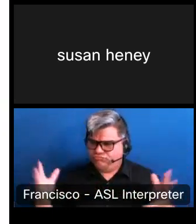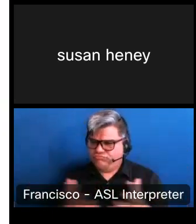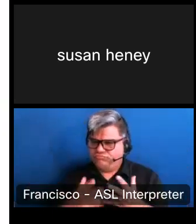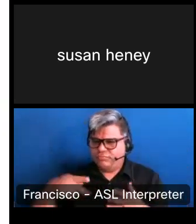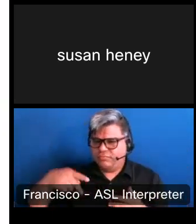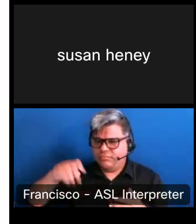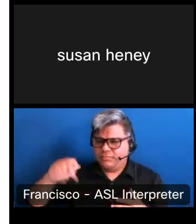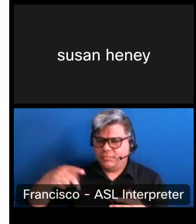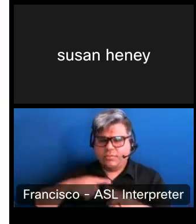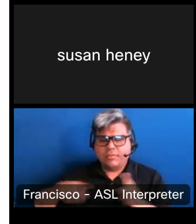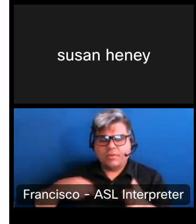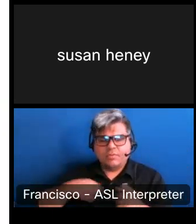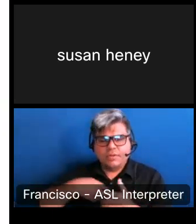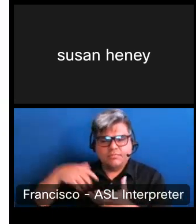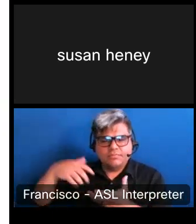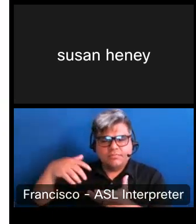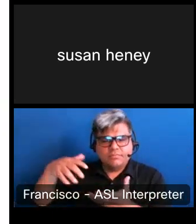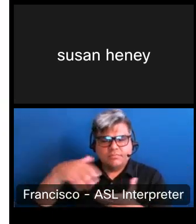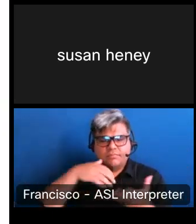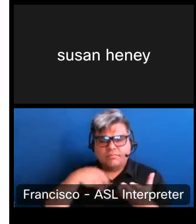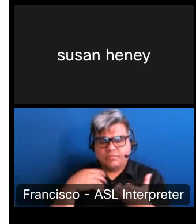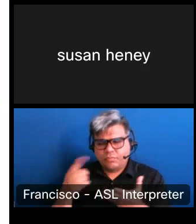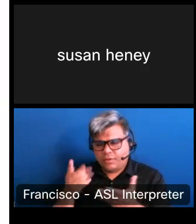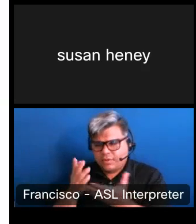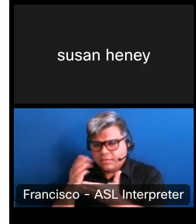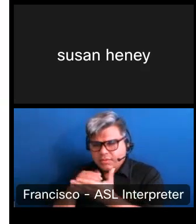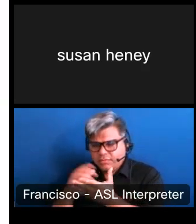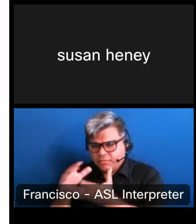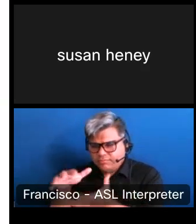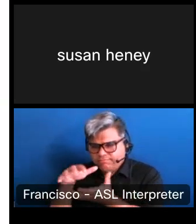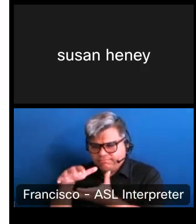sample. Decennial central census or every-10-year data are data from the entire population.